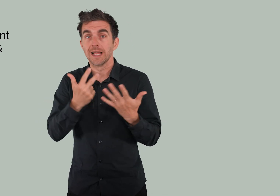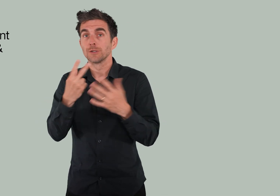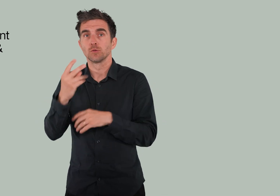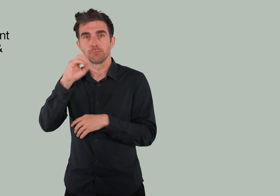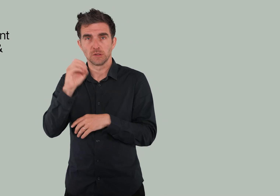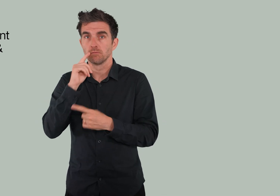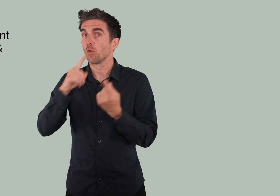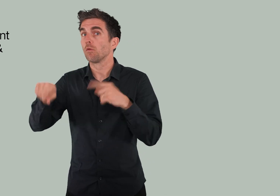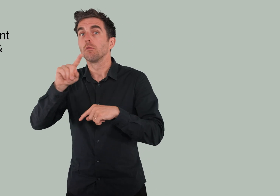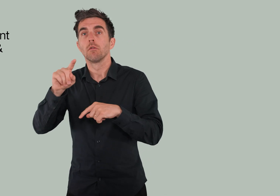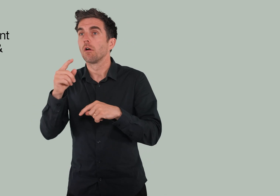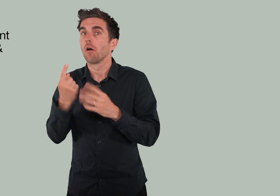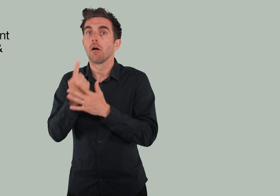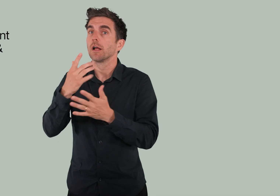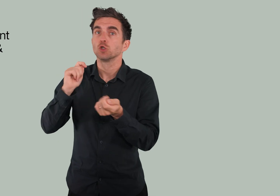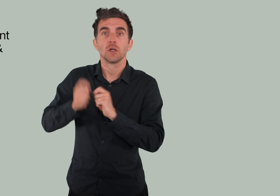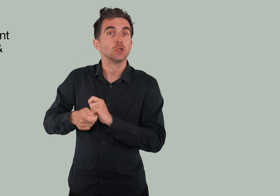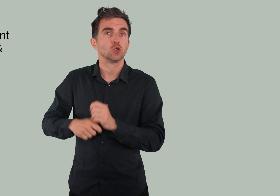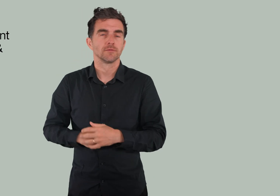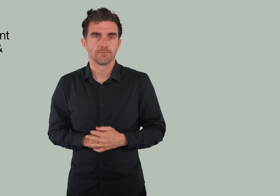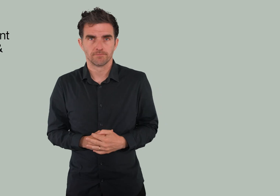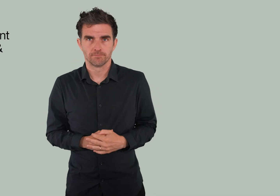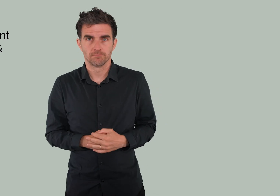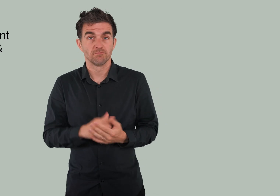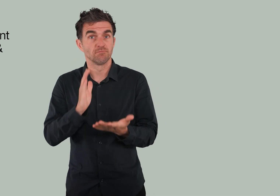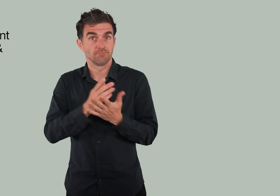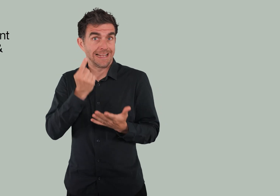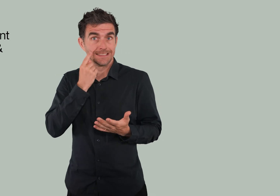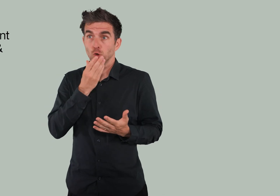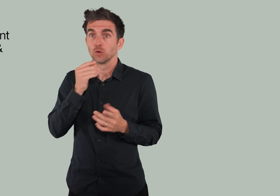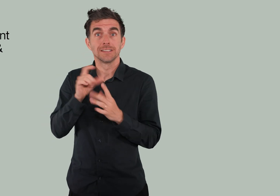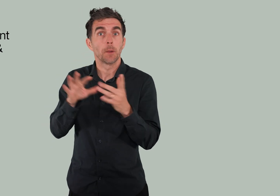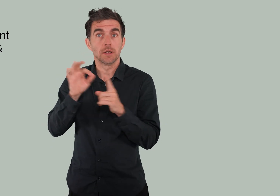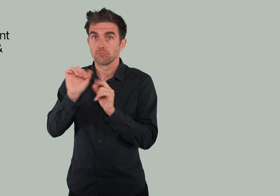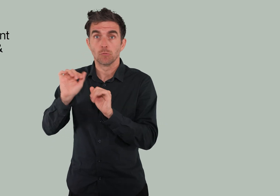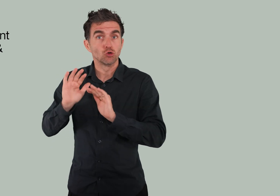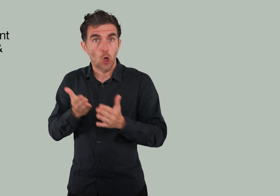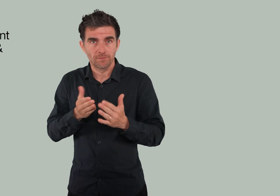and 82 per cent for overall change of circumstances); it was easy to use DWP services